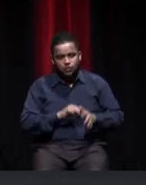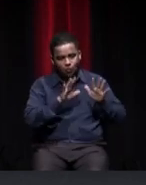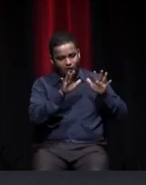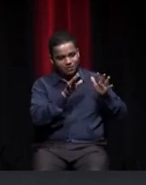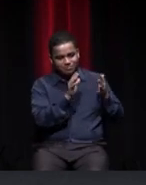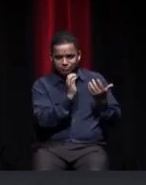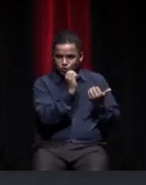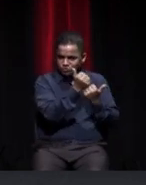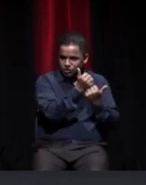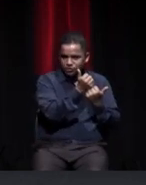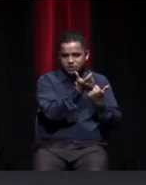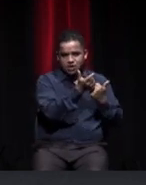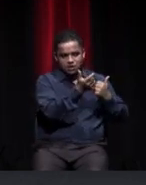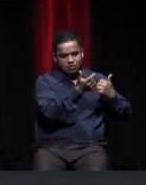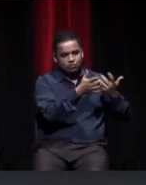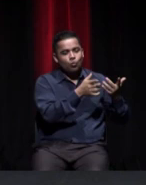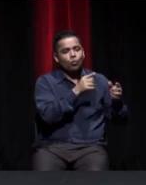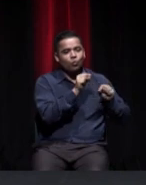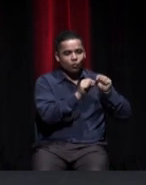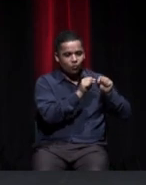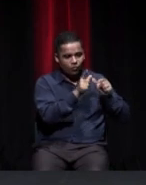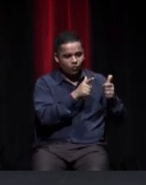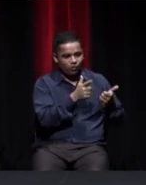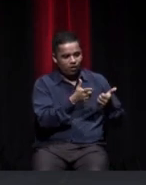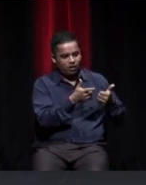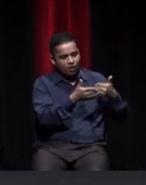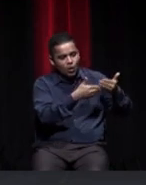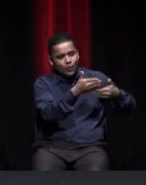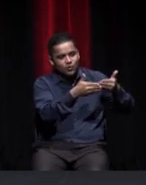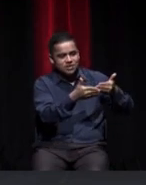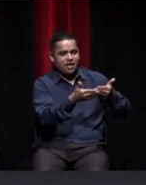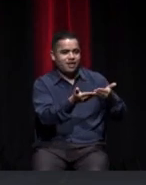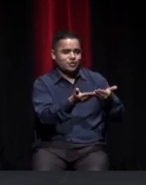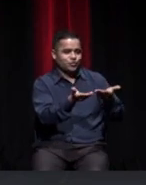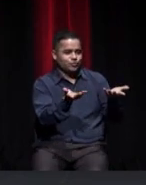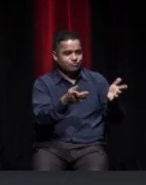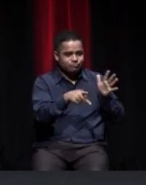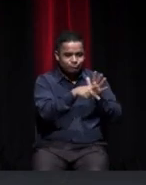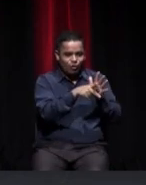with the massive entry of processes of automation in industries.